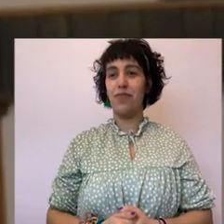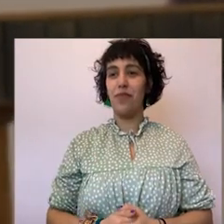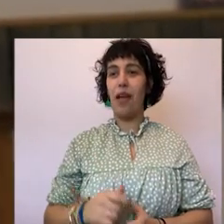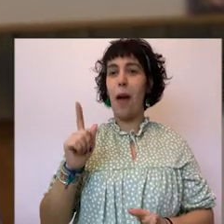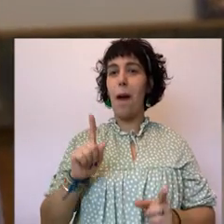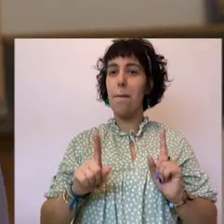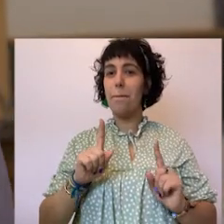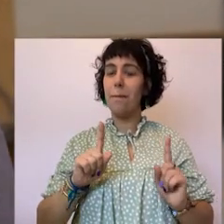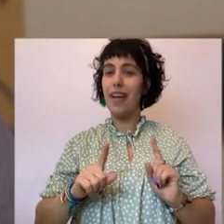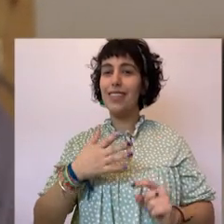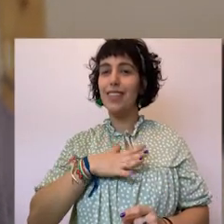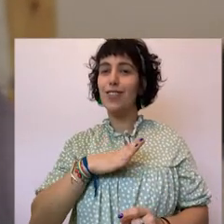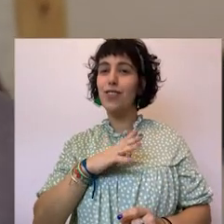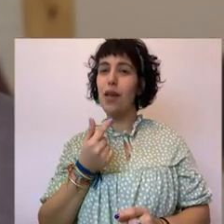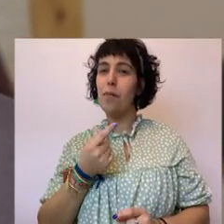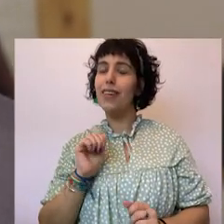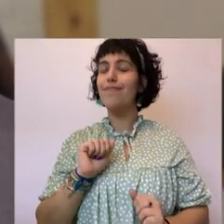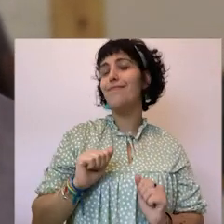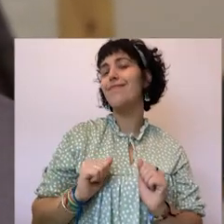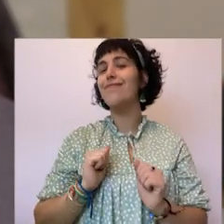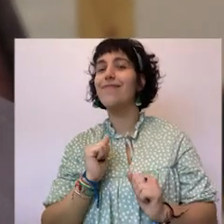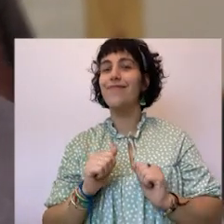You trot through there, someone looks at it.